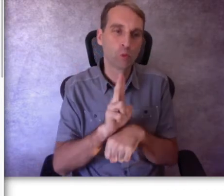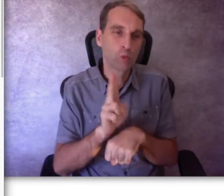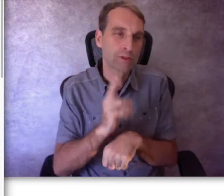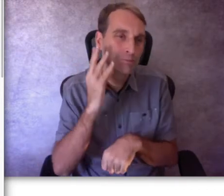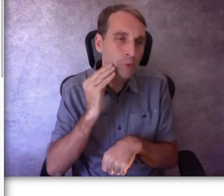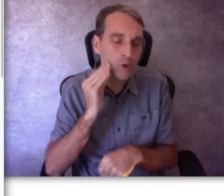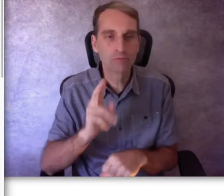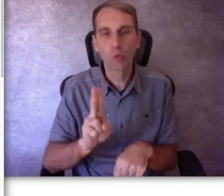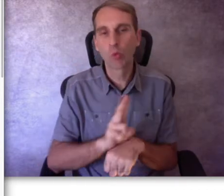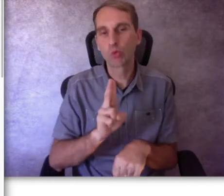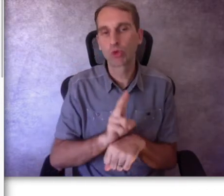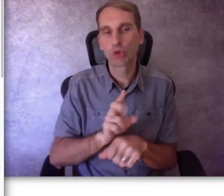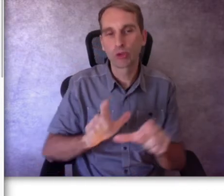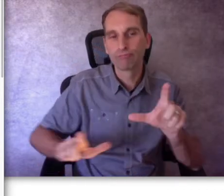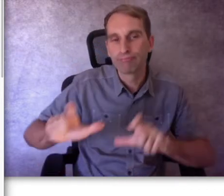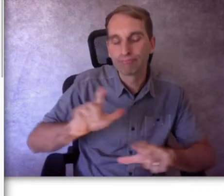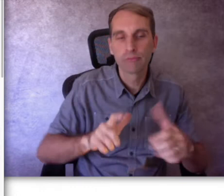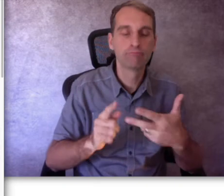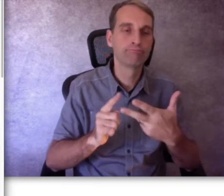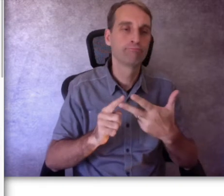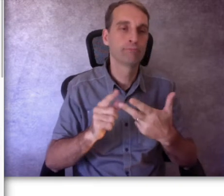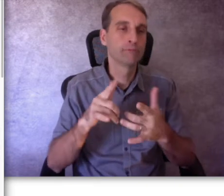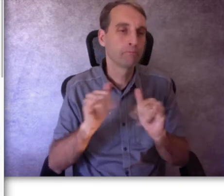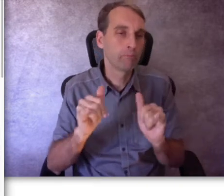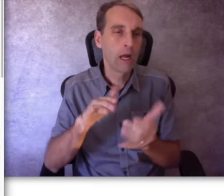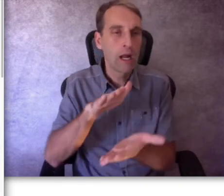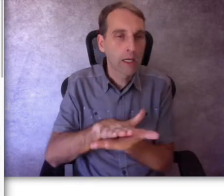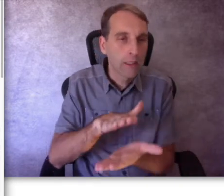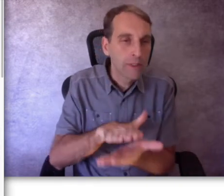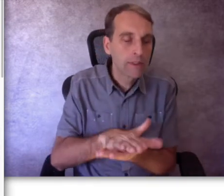user experience, and user navigation is effective,